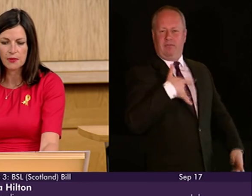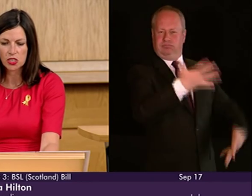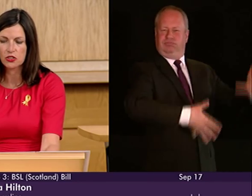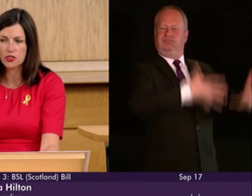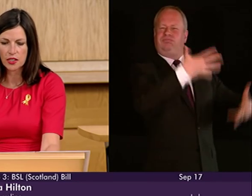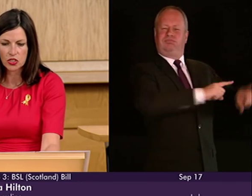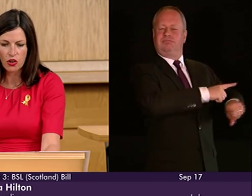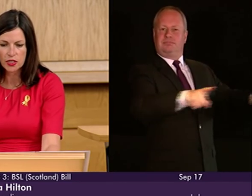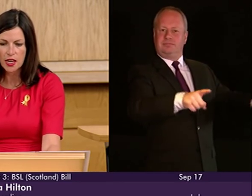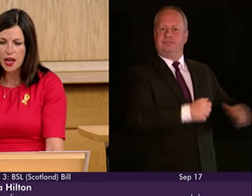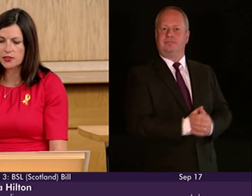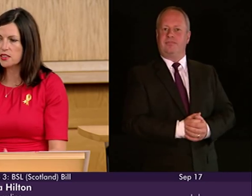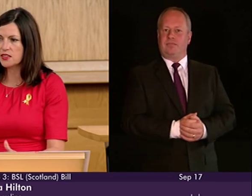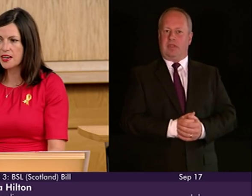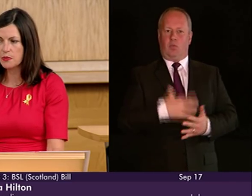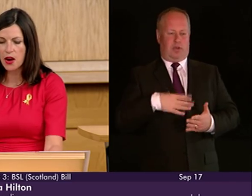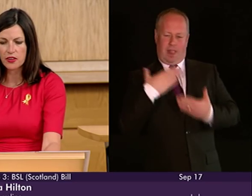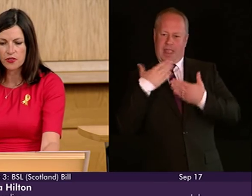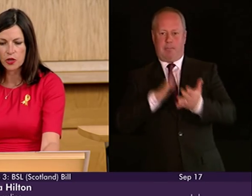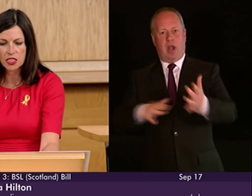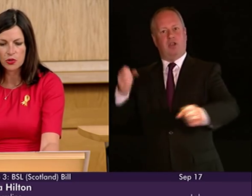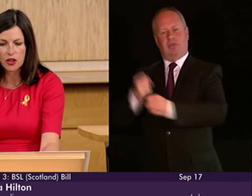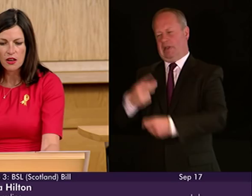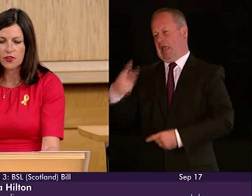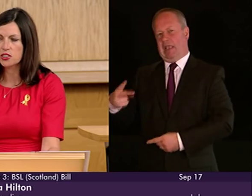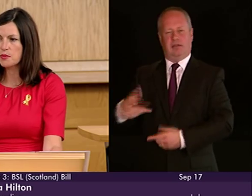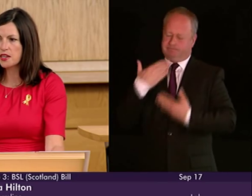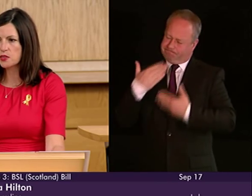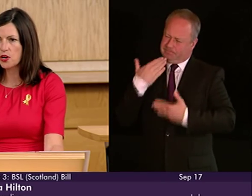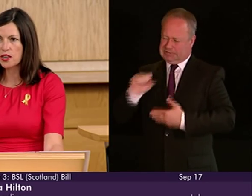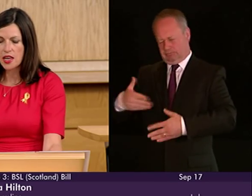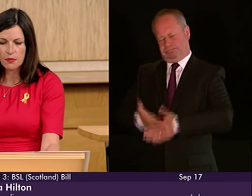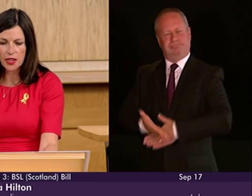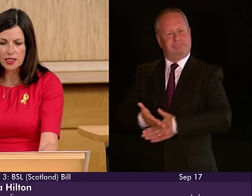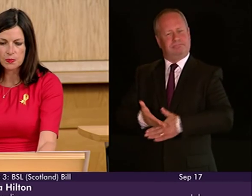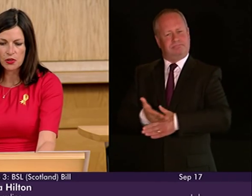Language user in Scotland. I thank Mark Griffin once more for his tremendous work in bringing